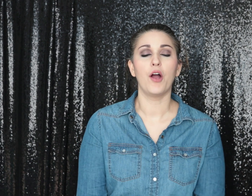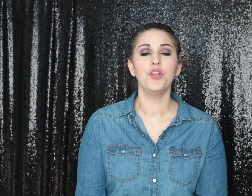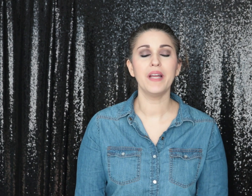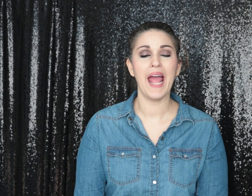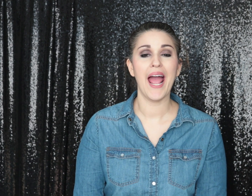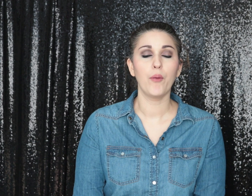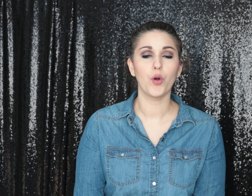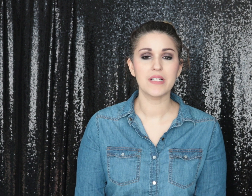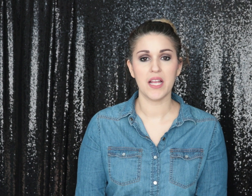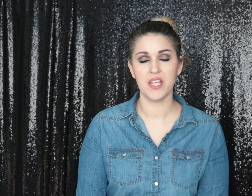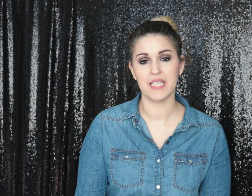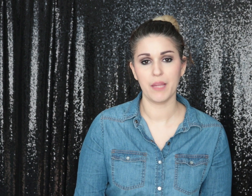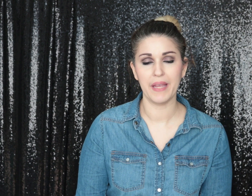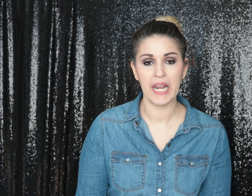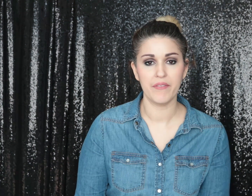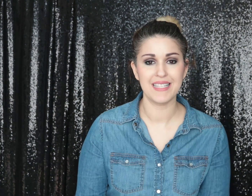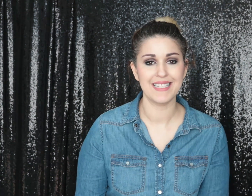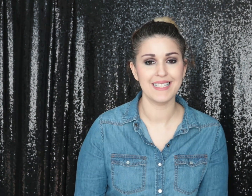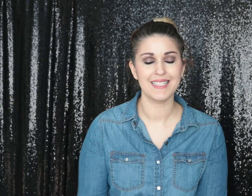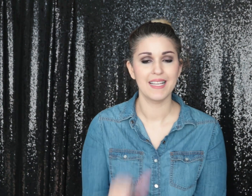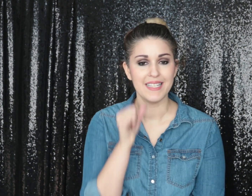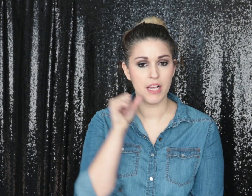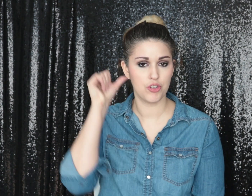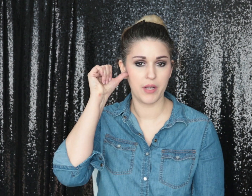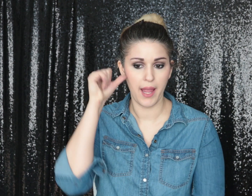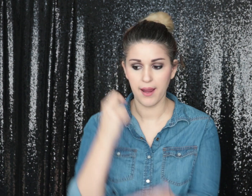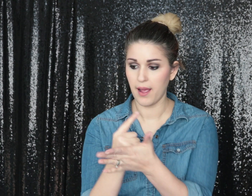Now you can add words like this at the beginning of a sentence yesterday,